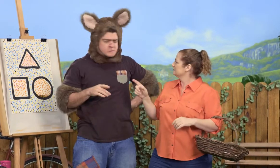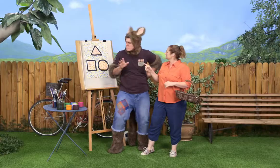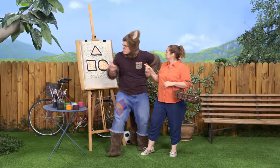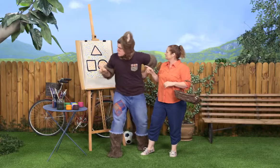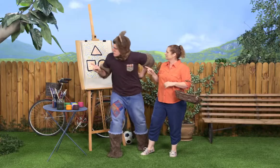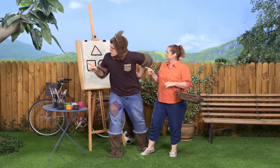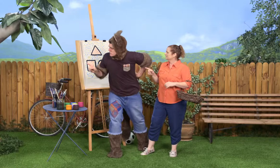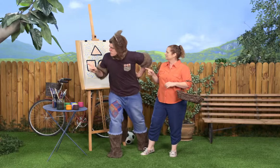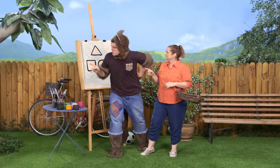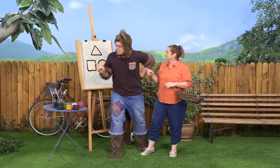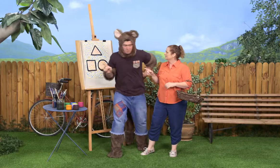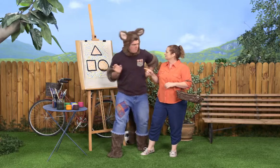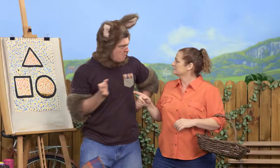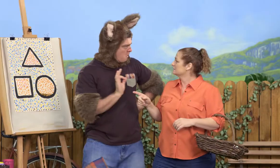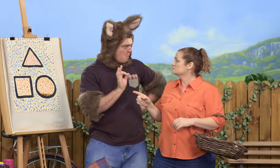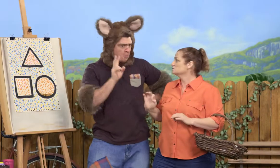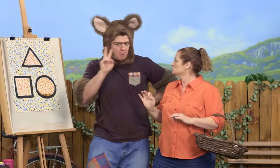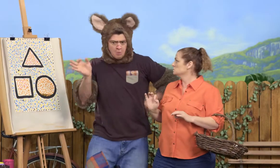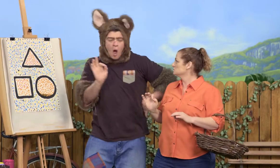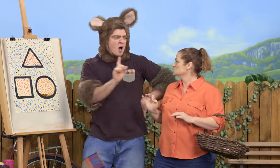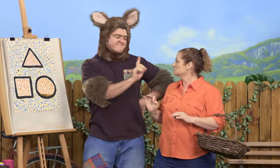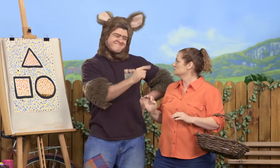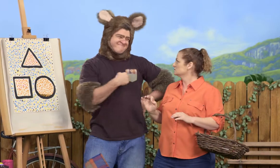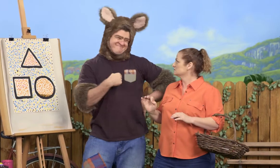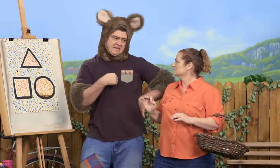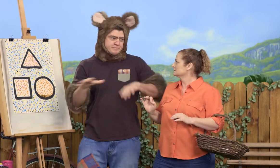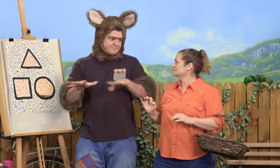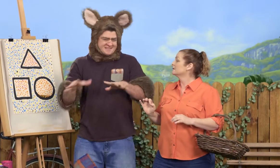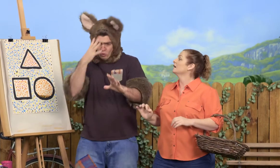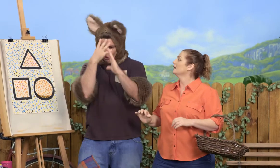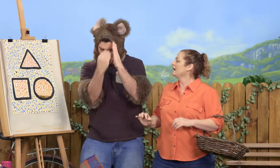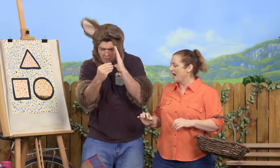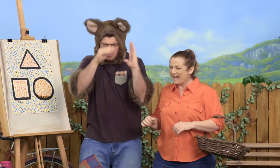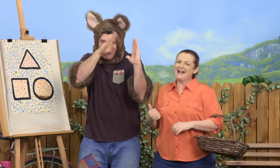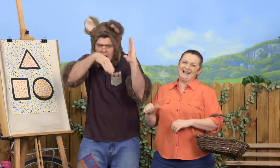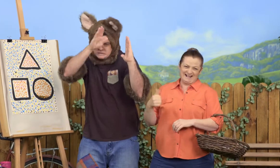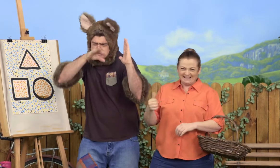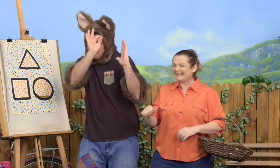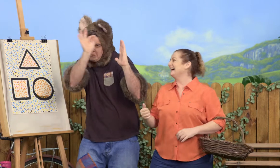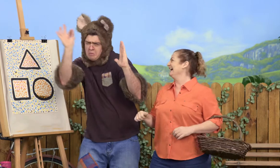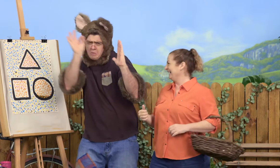Um... No, I haven't seen anyone. But I was so busy painting that I wouldn't have seen her anyway.